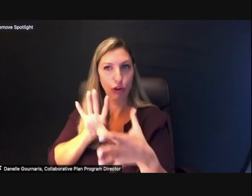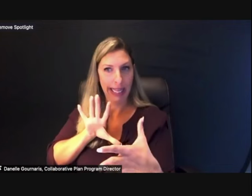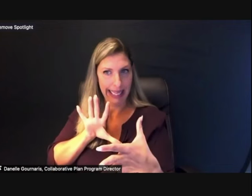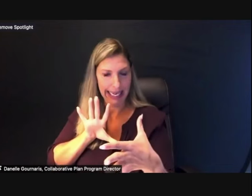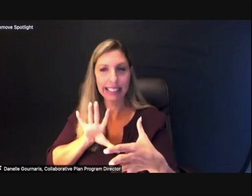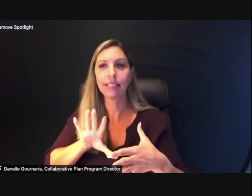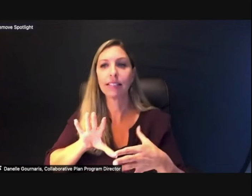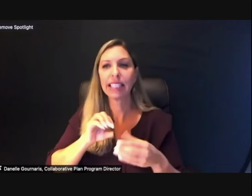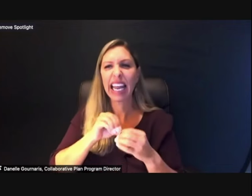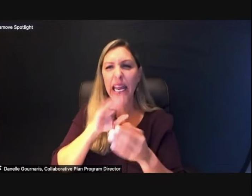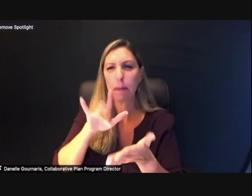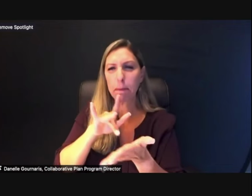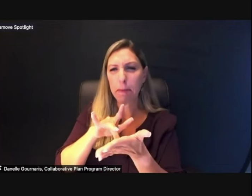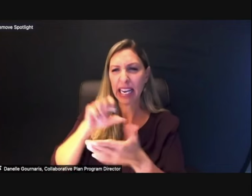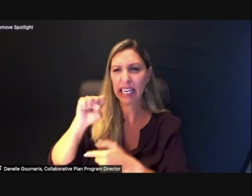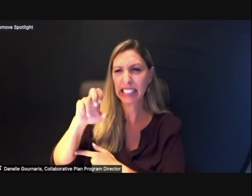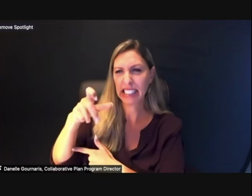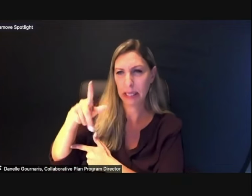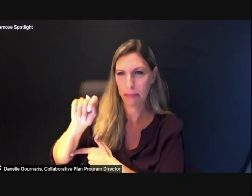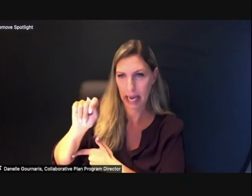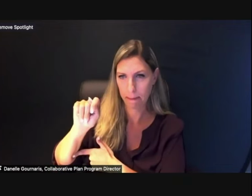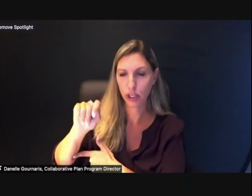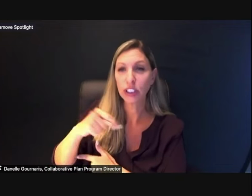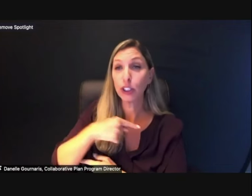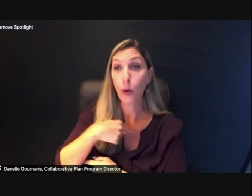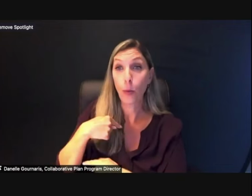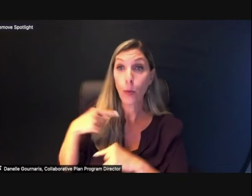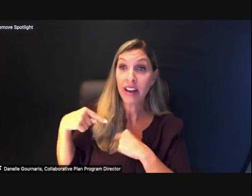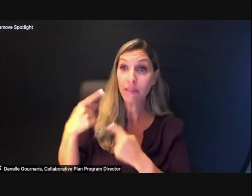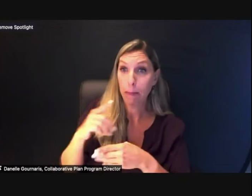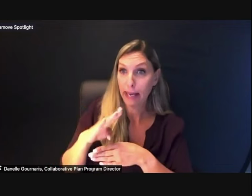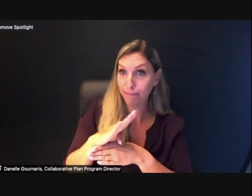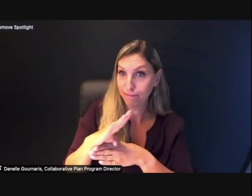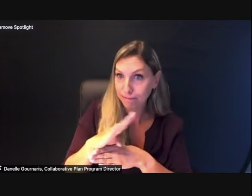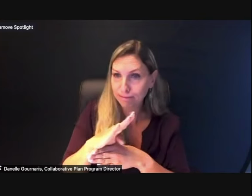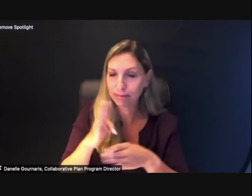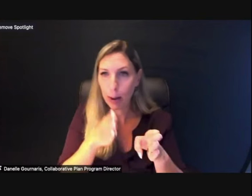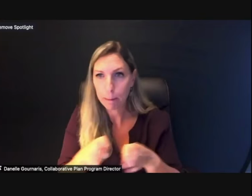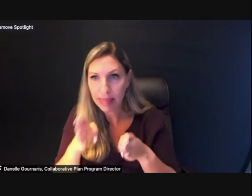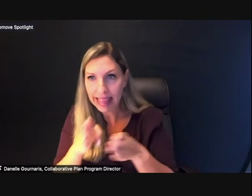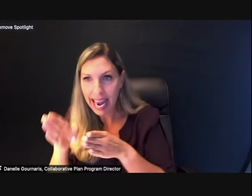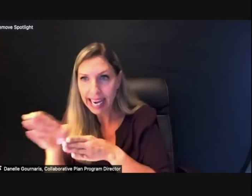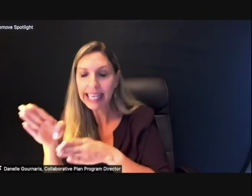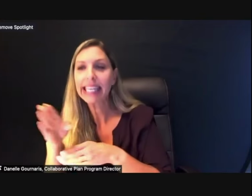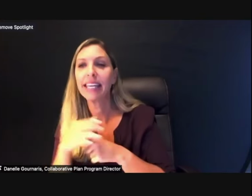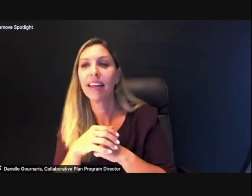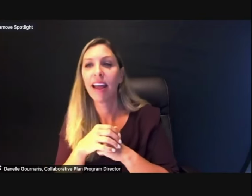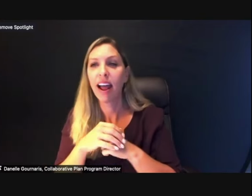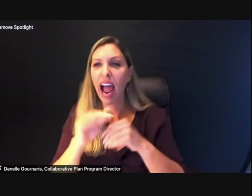or released in mid- September. We’ve been busy planning how